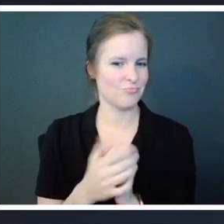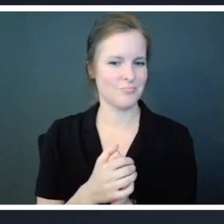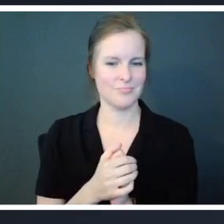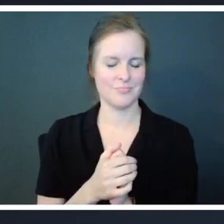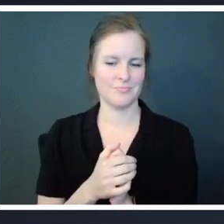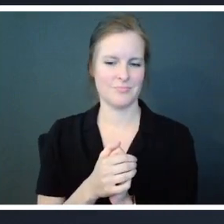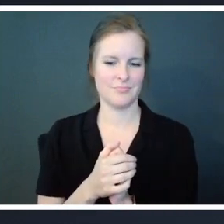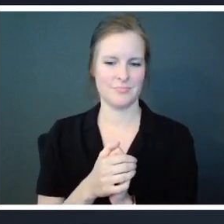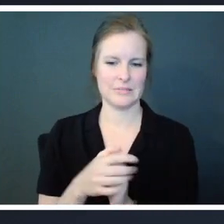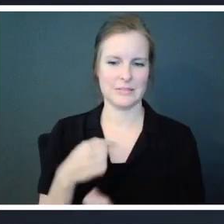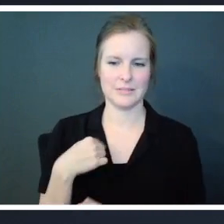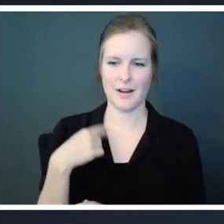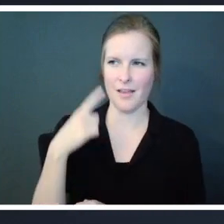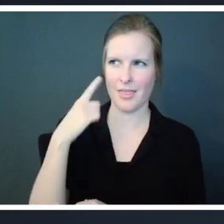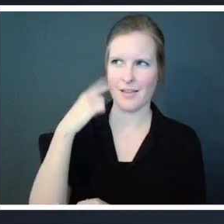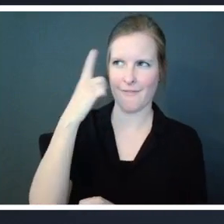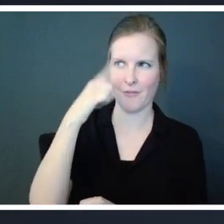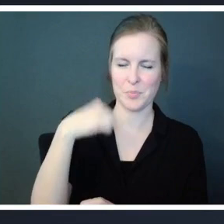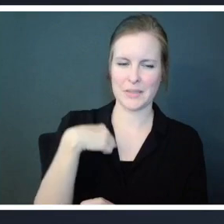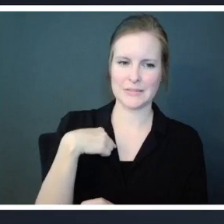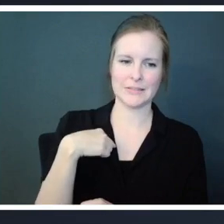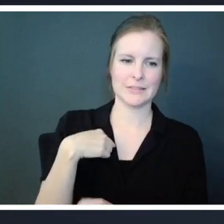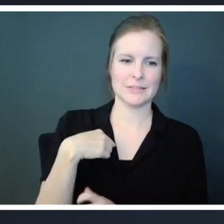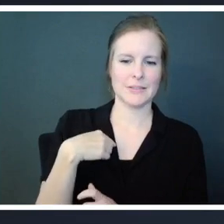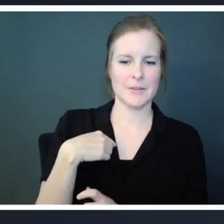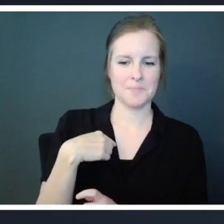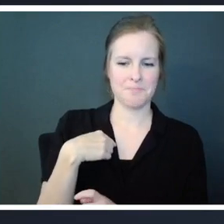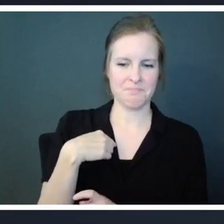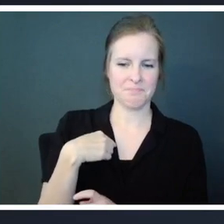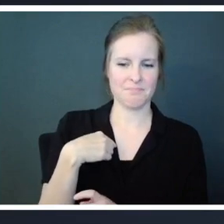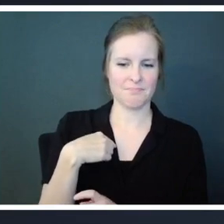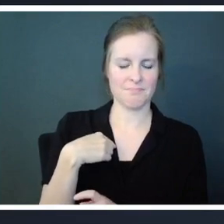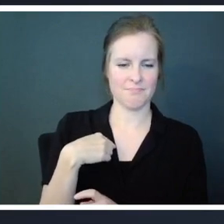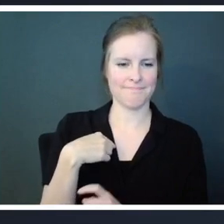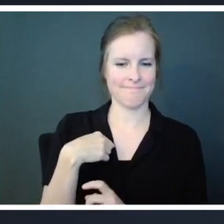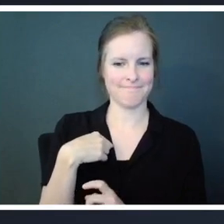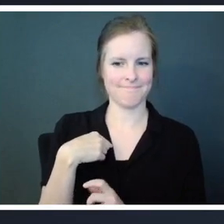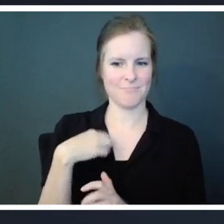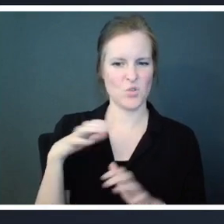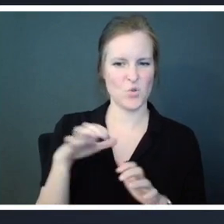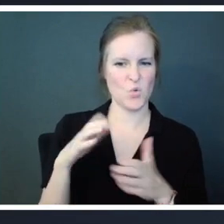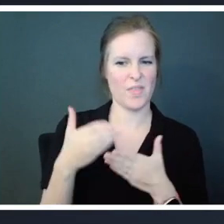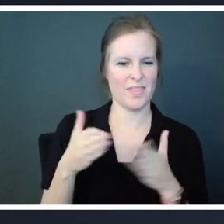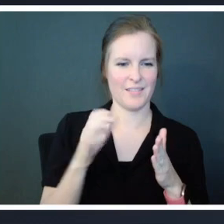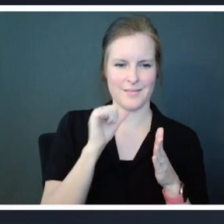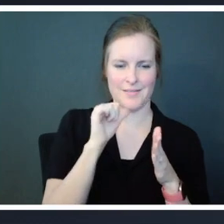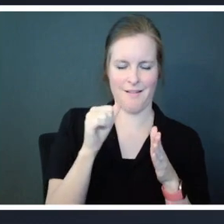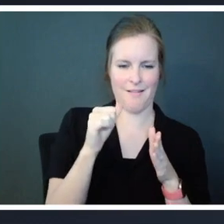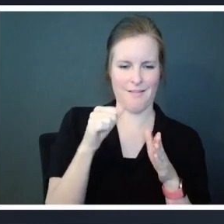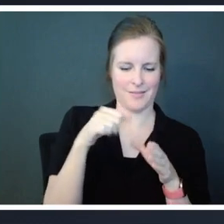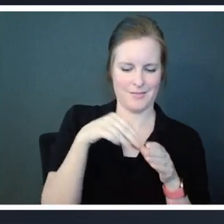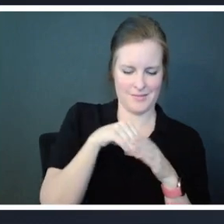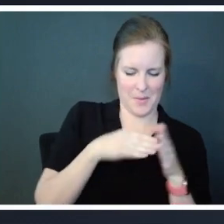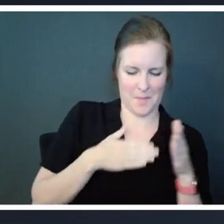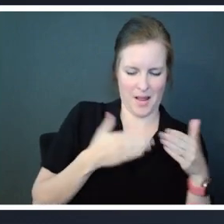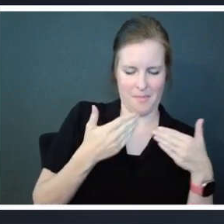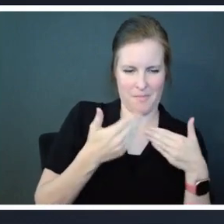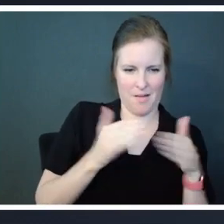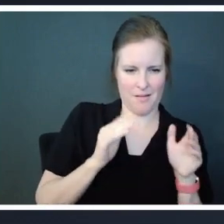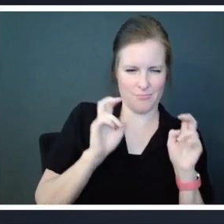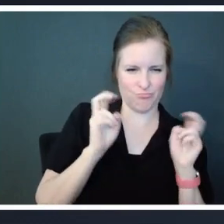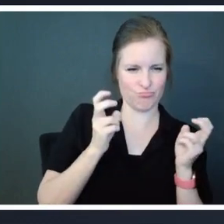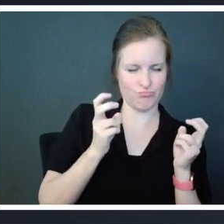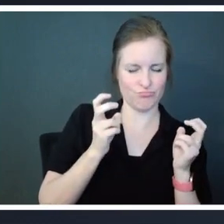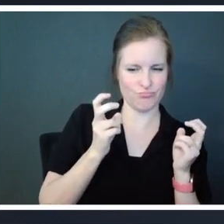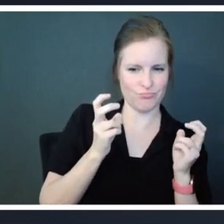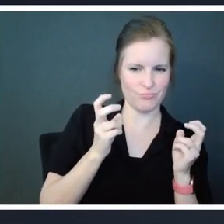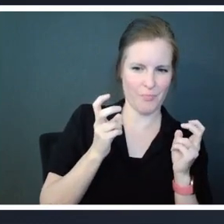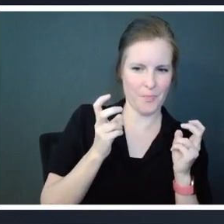I think for me it's the stepping out of my box, I guess, right? Like I -- we do STEM education.